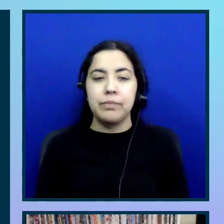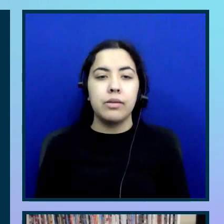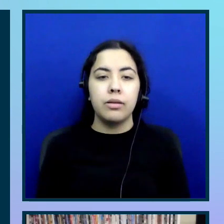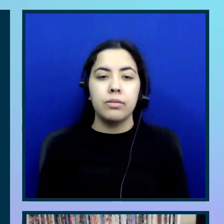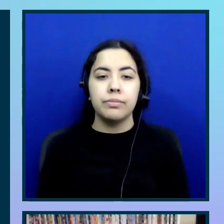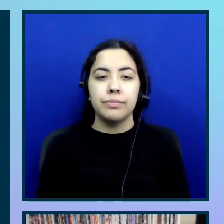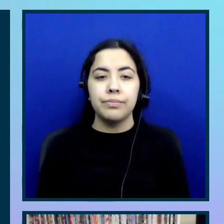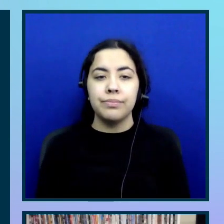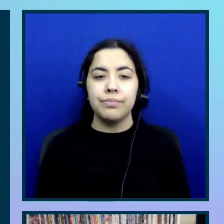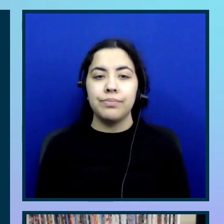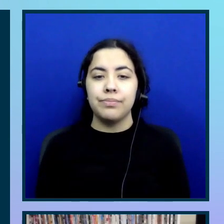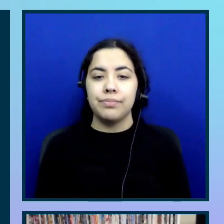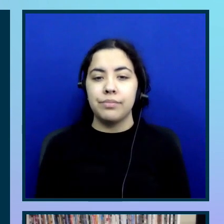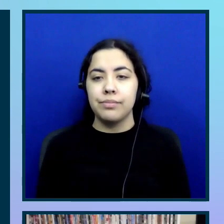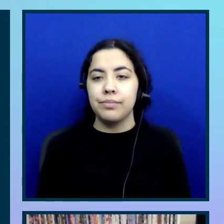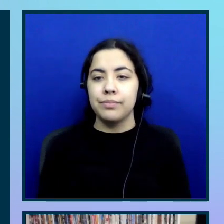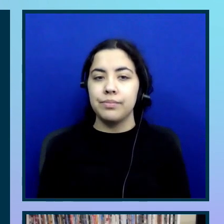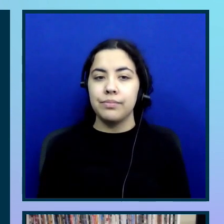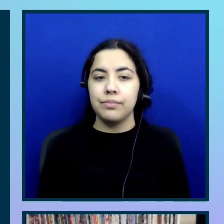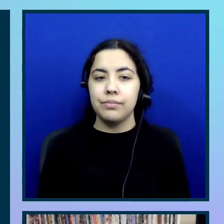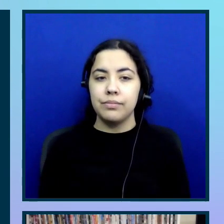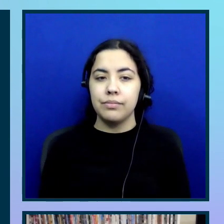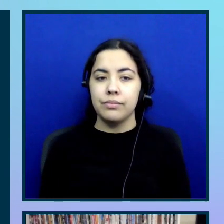So so far we've covered people with disabilities